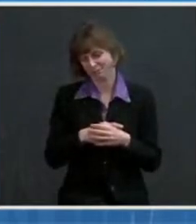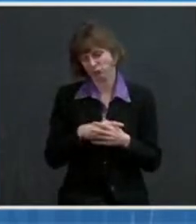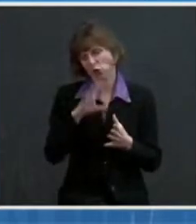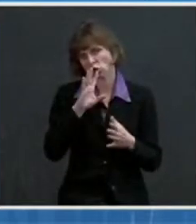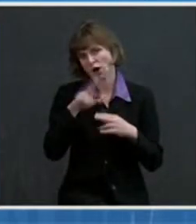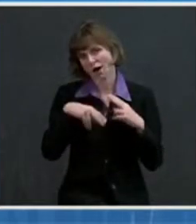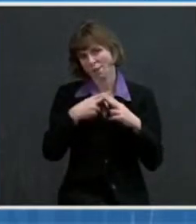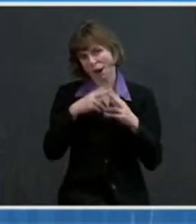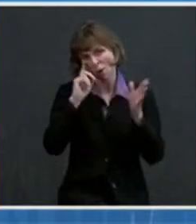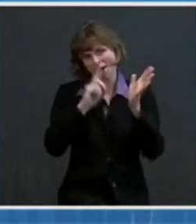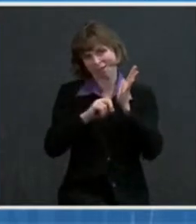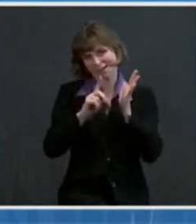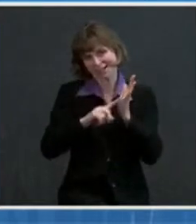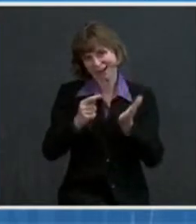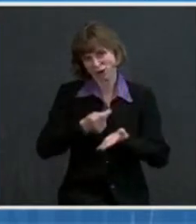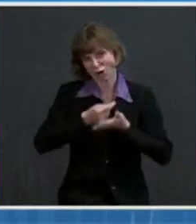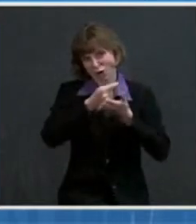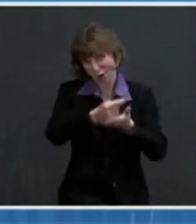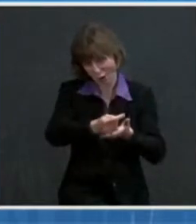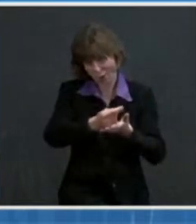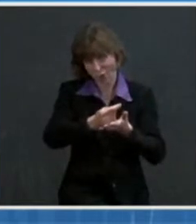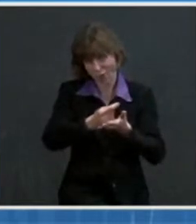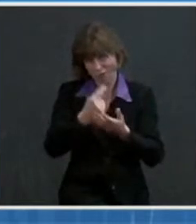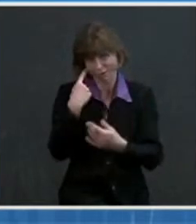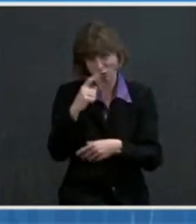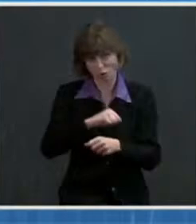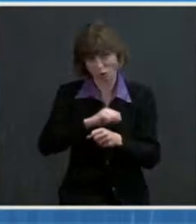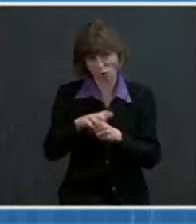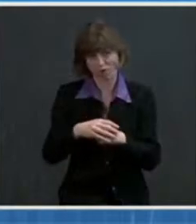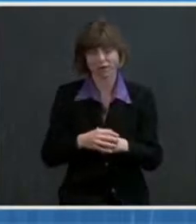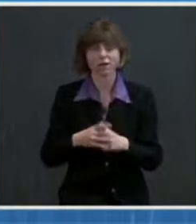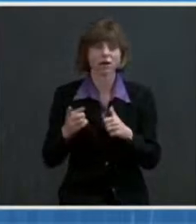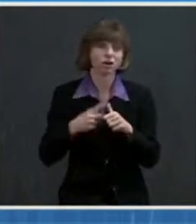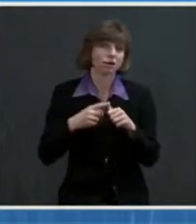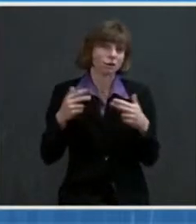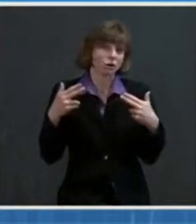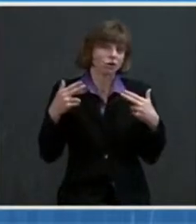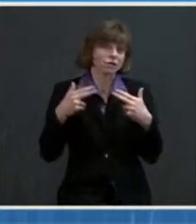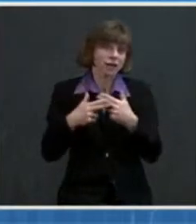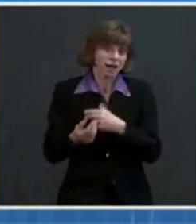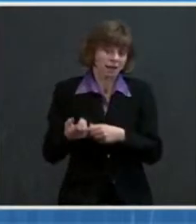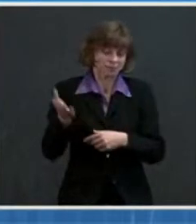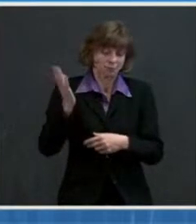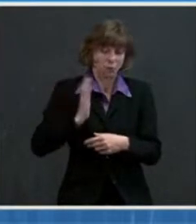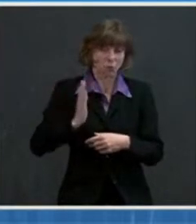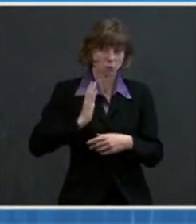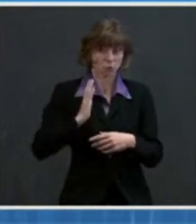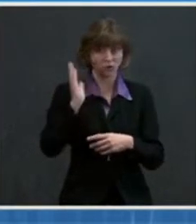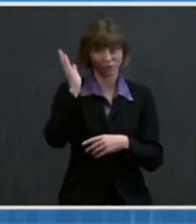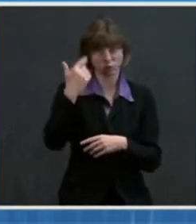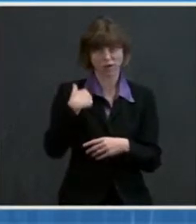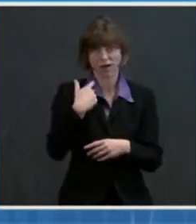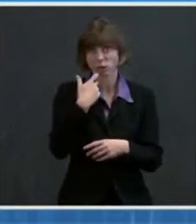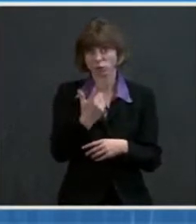THAT HAS TO DO WITH INVESTIGATAL